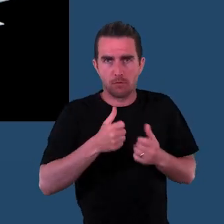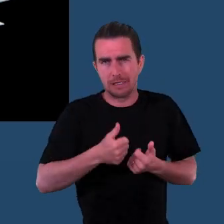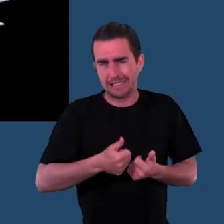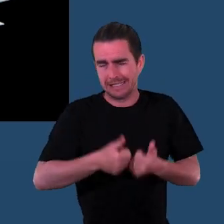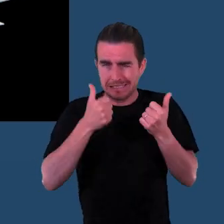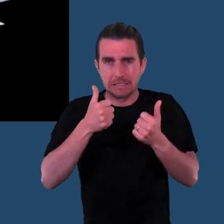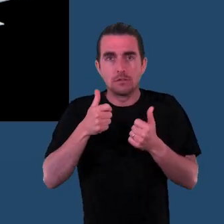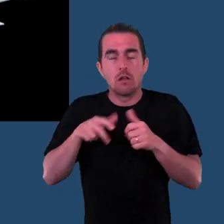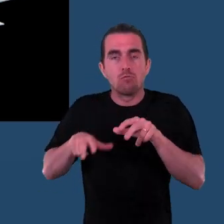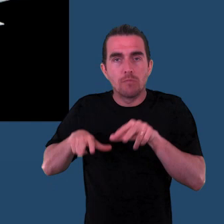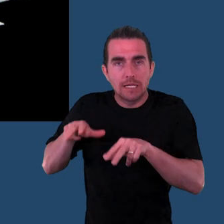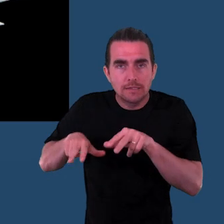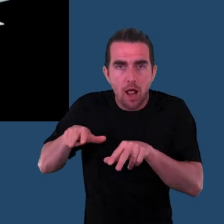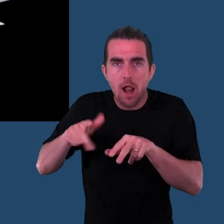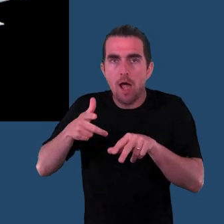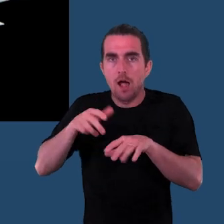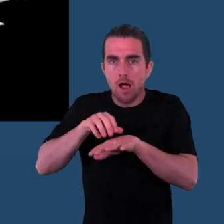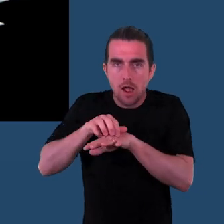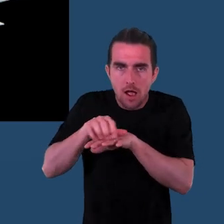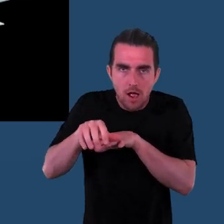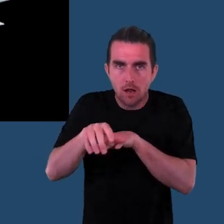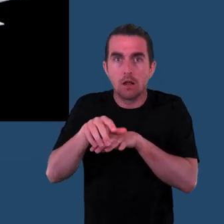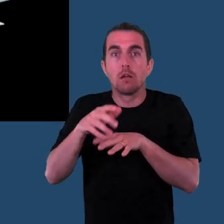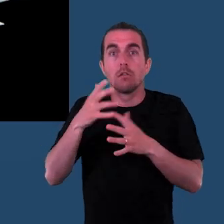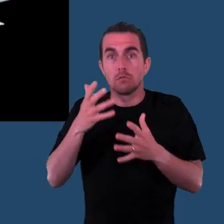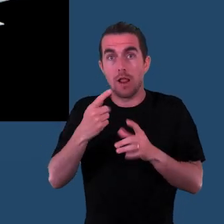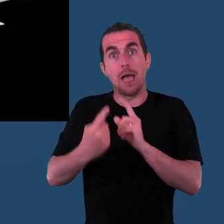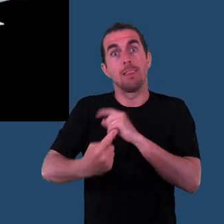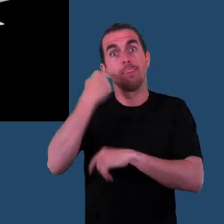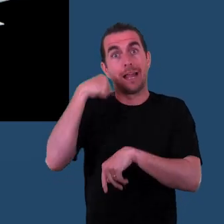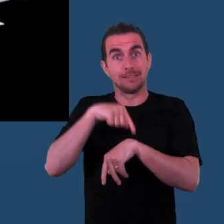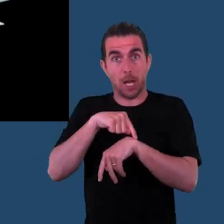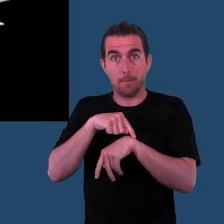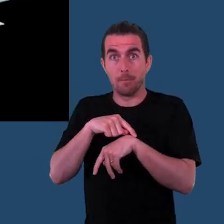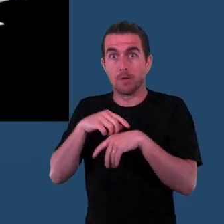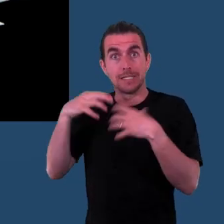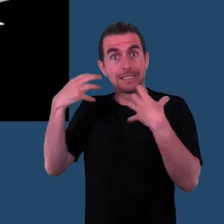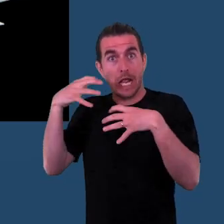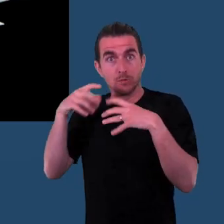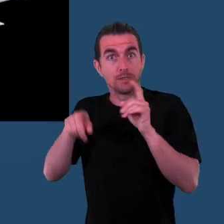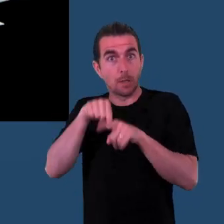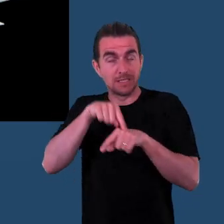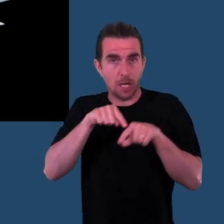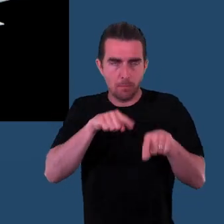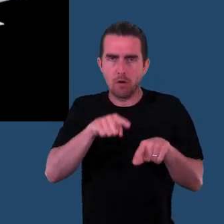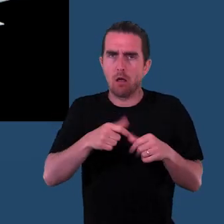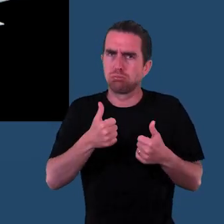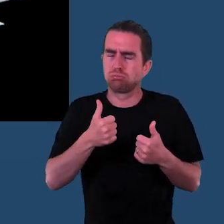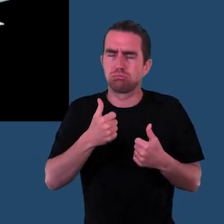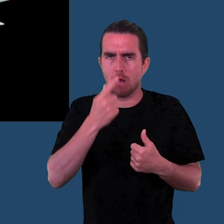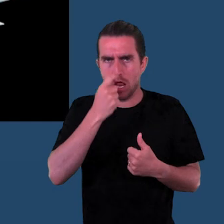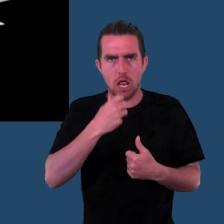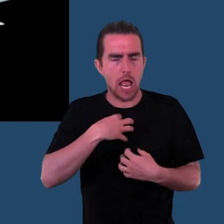of very, very successful reptiles that lived, again, at the time of the dinosaurs, but are very, very well-adapted